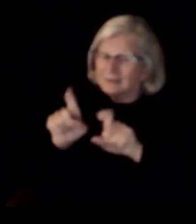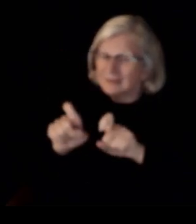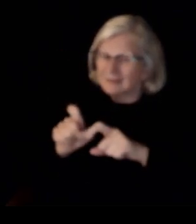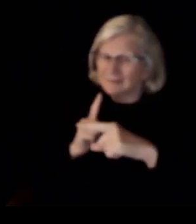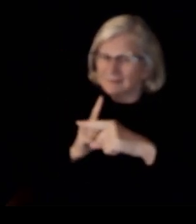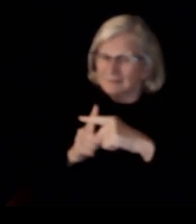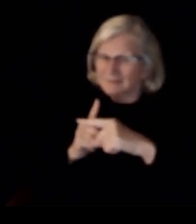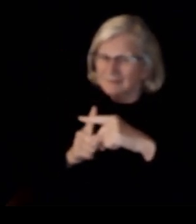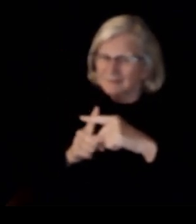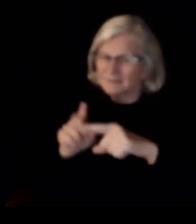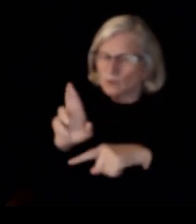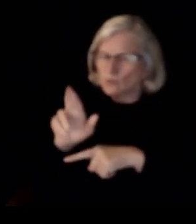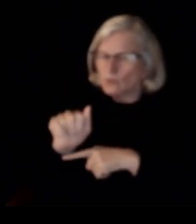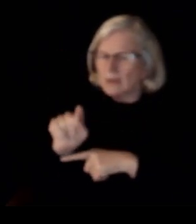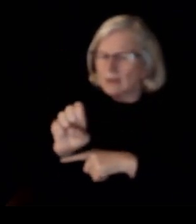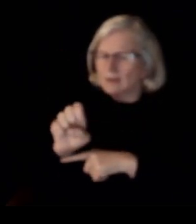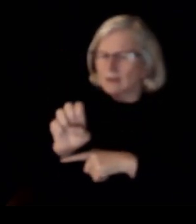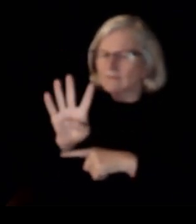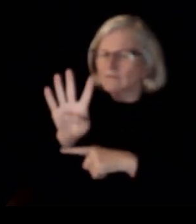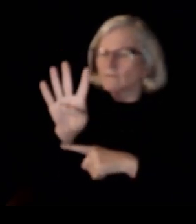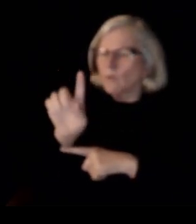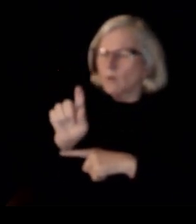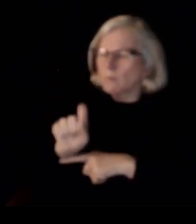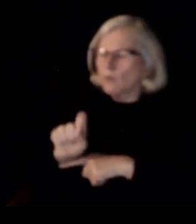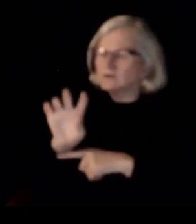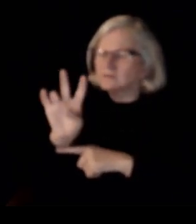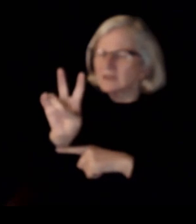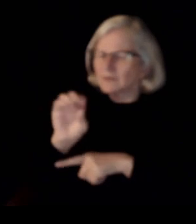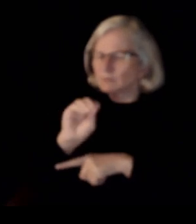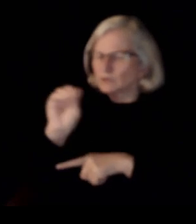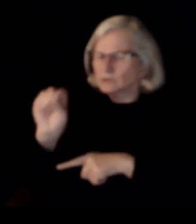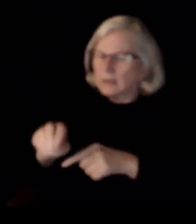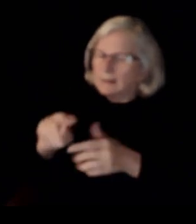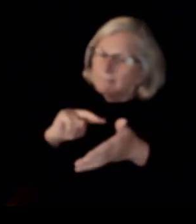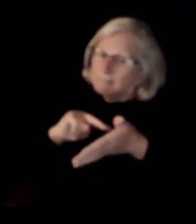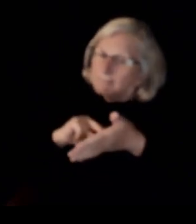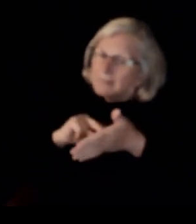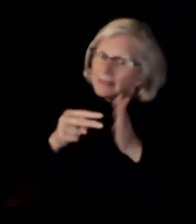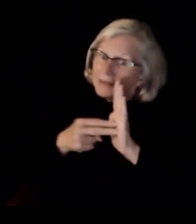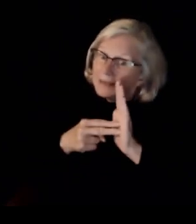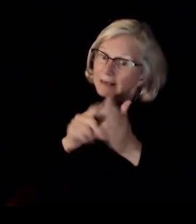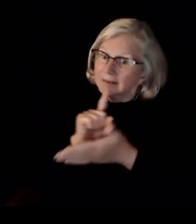which is down slightly from four point nine percent a week prior but again I want to just